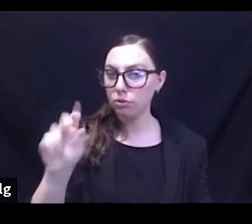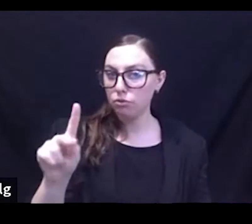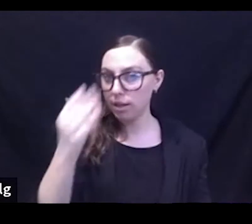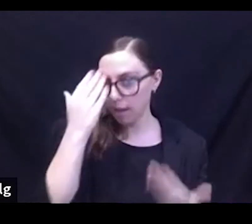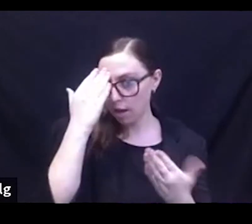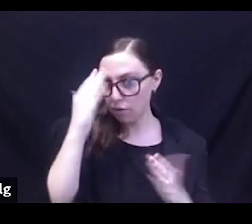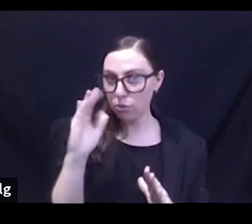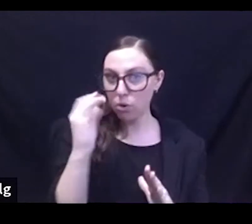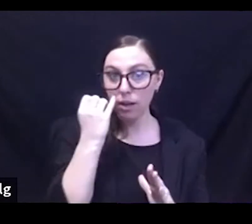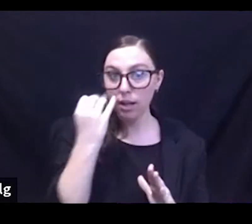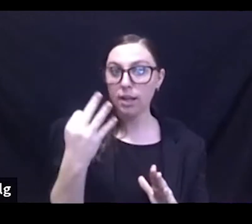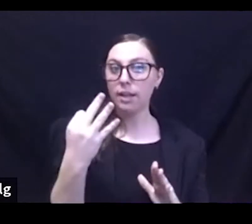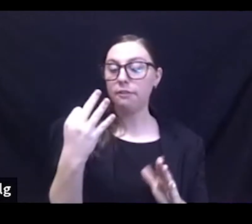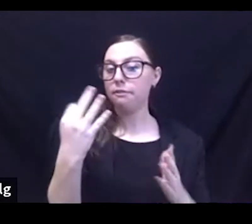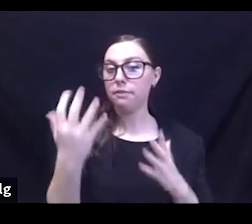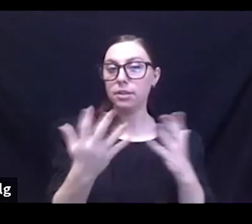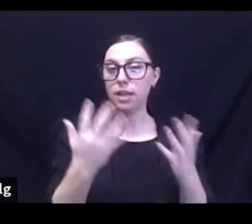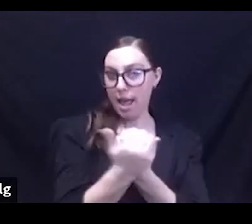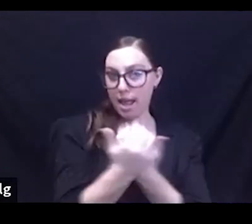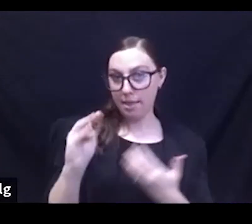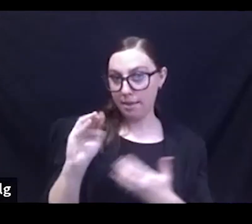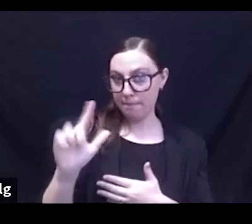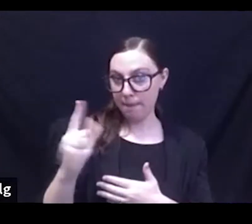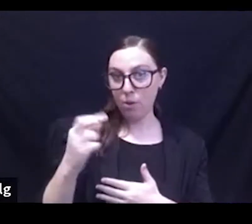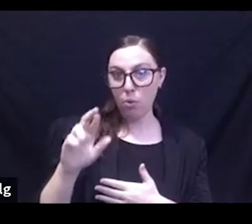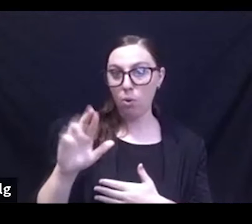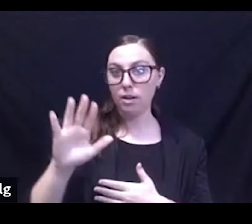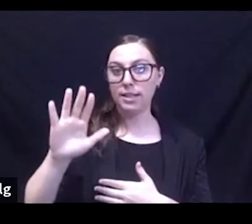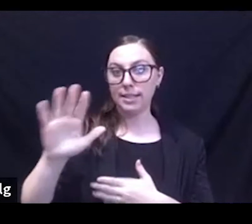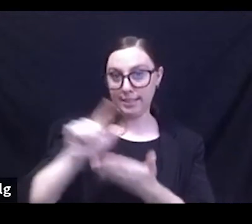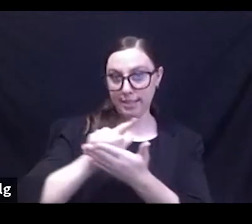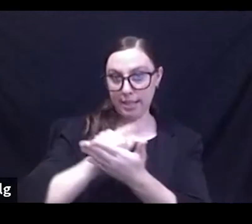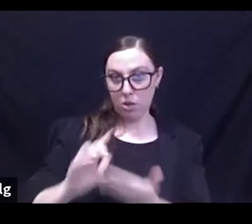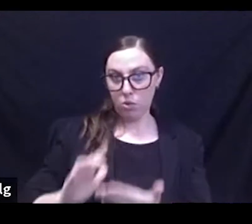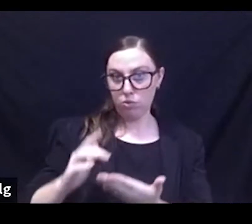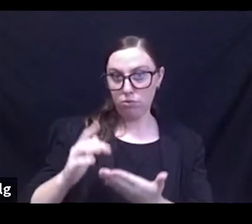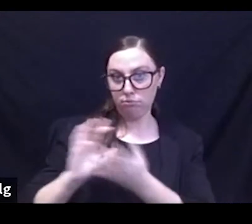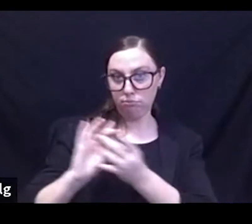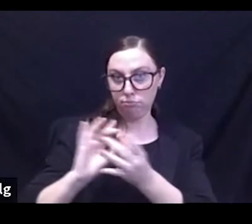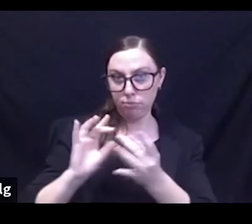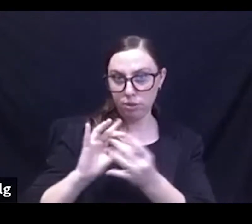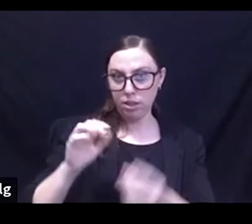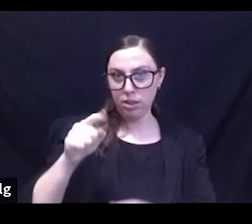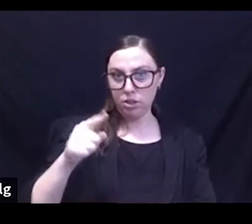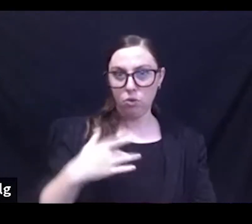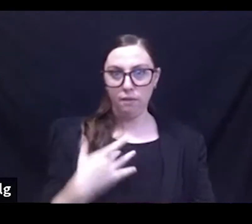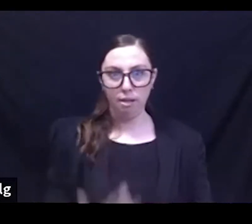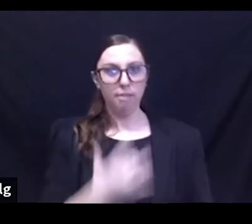that Michael or his current counsel said kind of spoke to you in terms of your research; and if you would